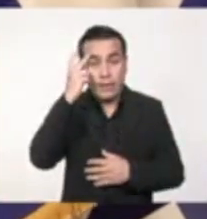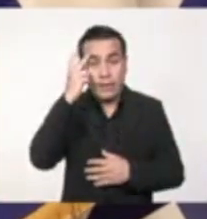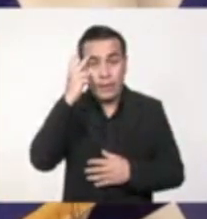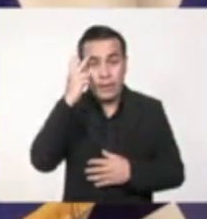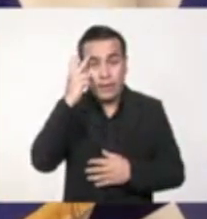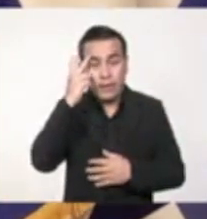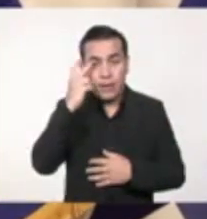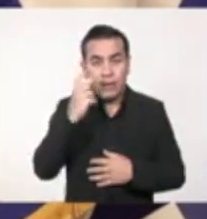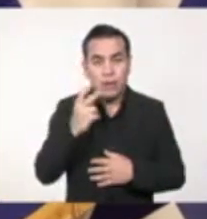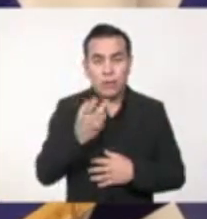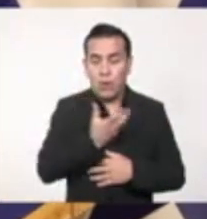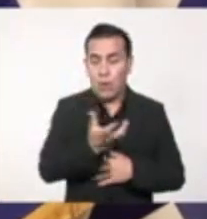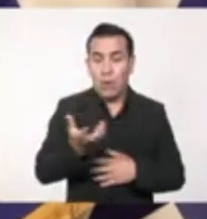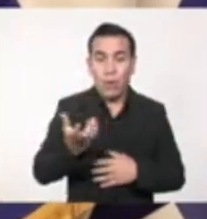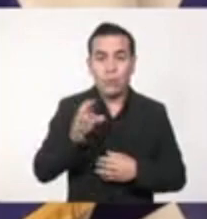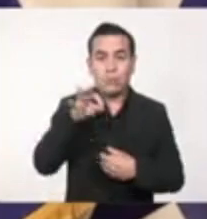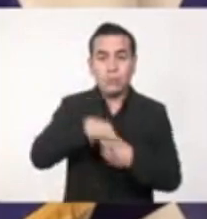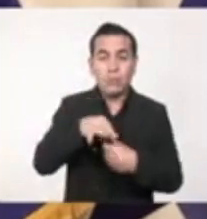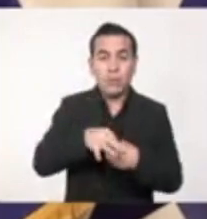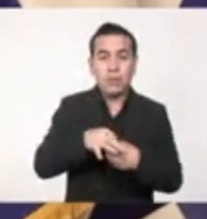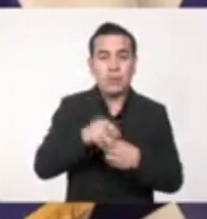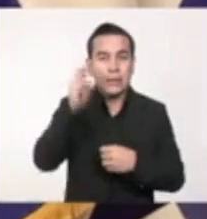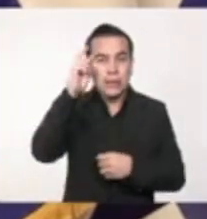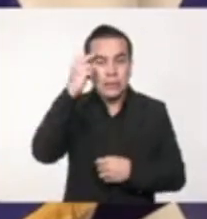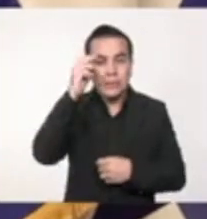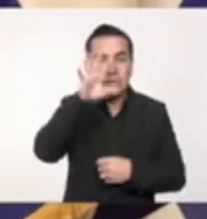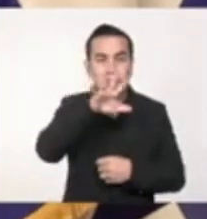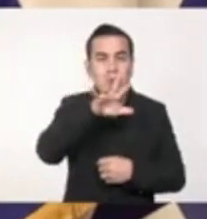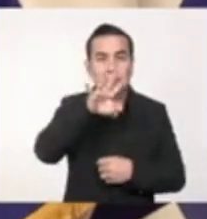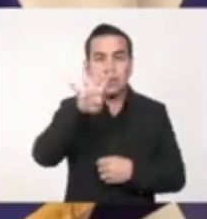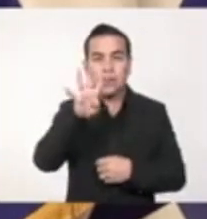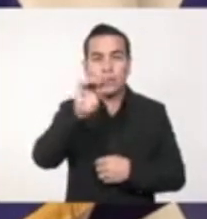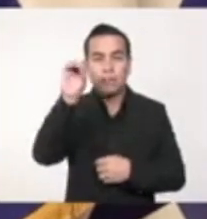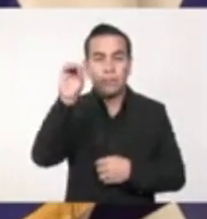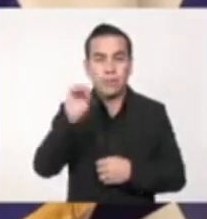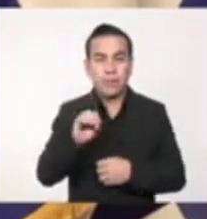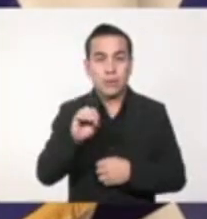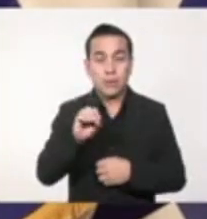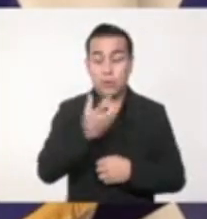absolute, that is, fifty- three percent, fifty-three four, excuse me, fifty- four percent of the vote